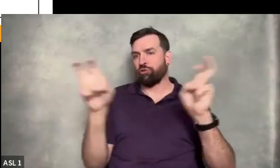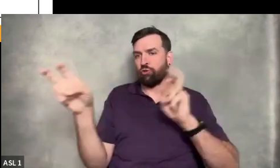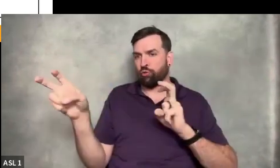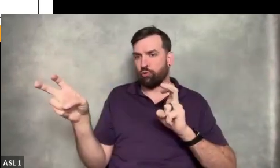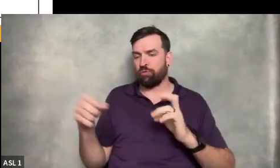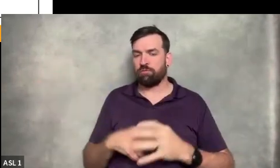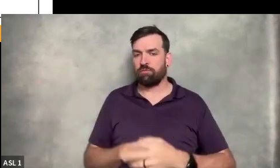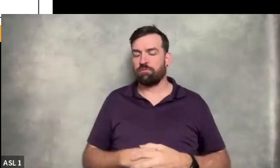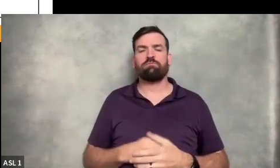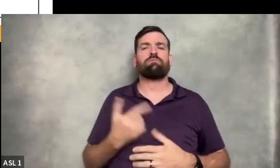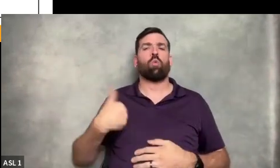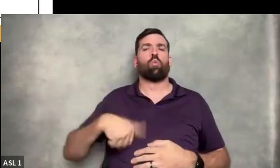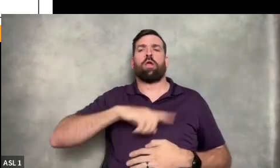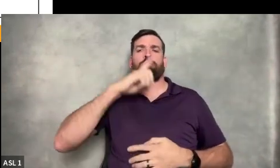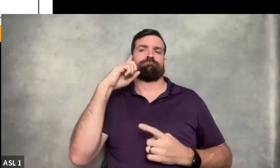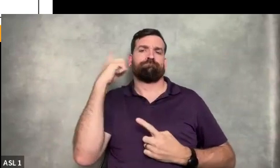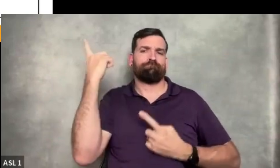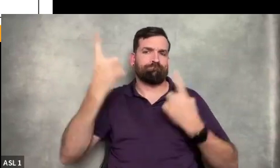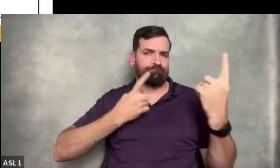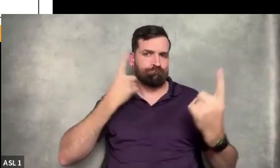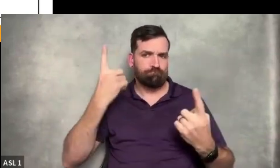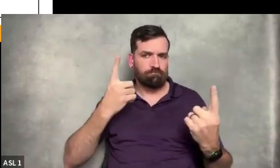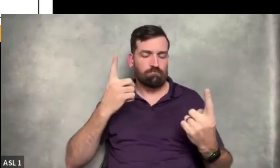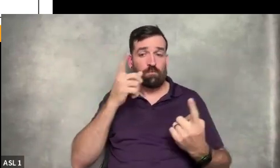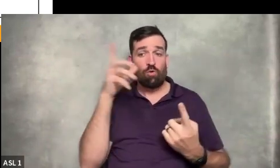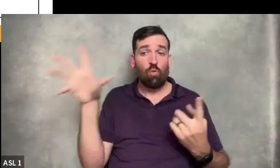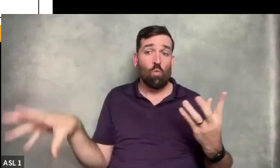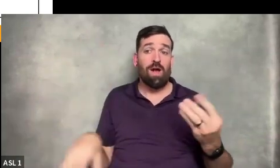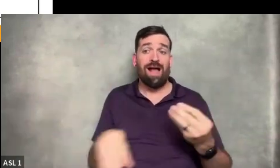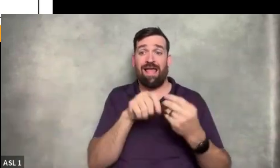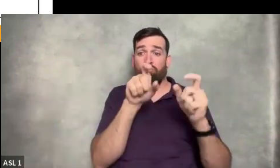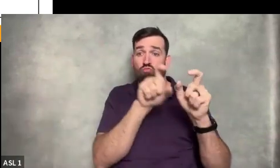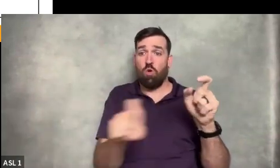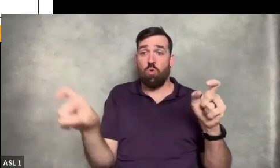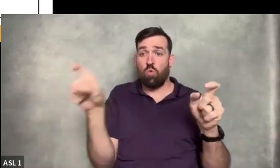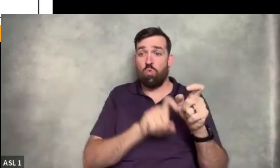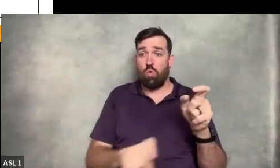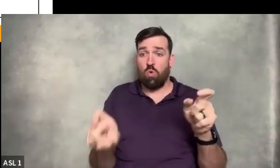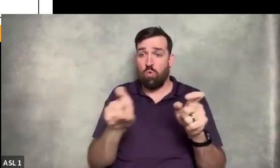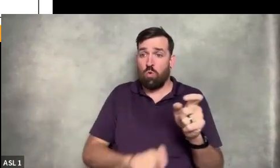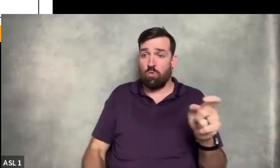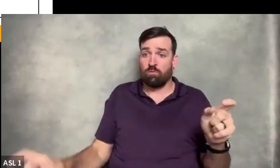contemplating is you will add additional rows and pages as needed if you have a number of issues